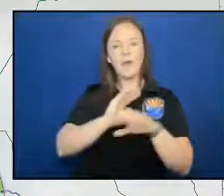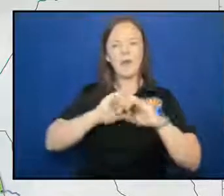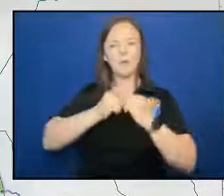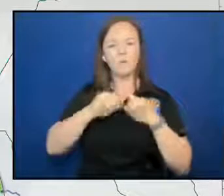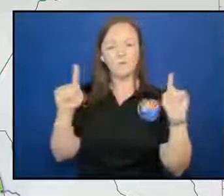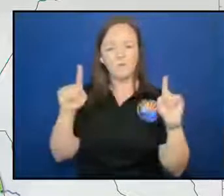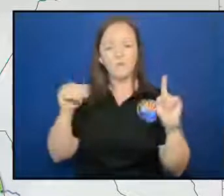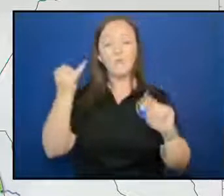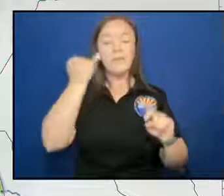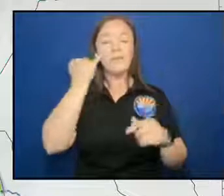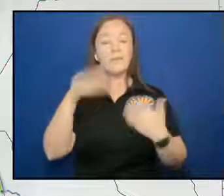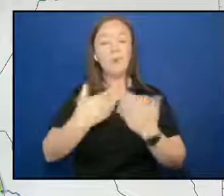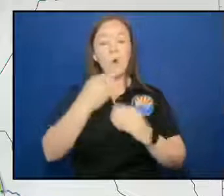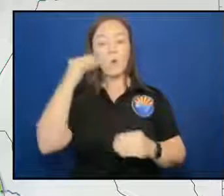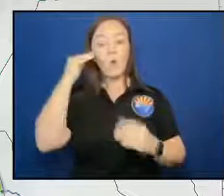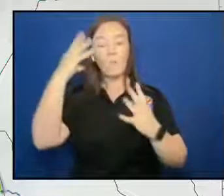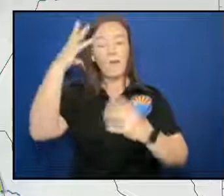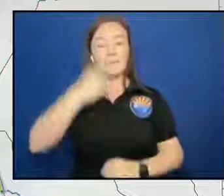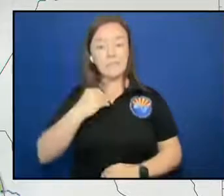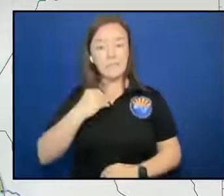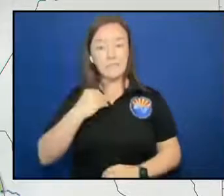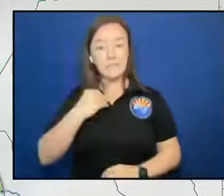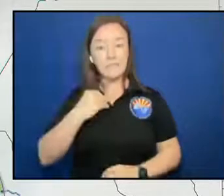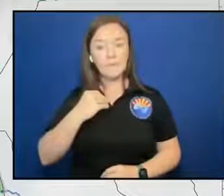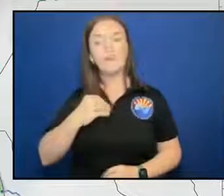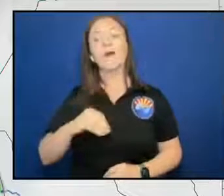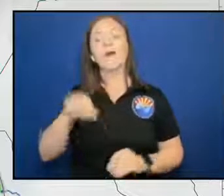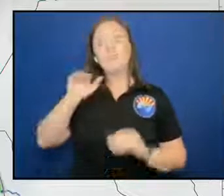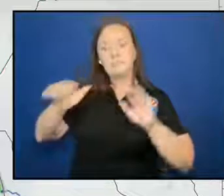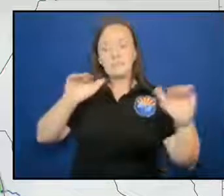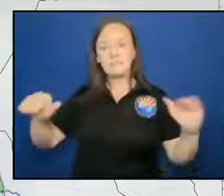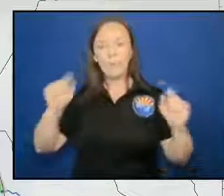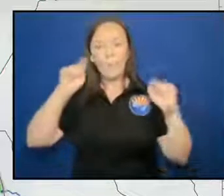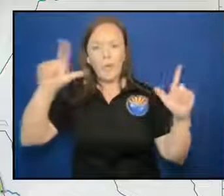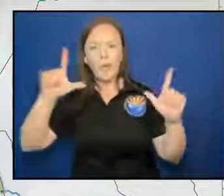SLOWED US DOWN A LITTLE BIT ON OUR BUILDING OF THE